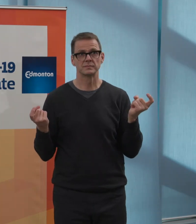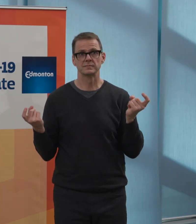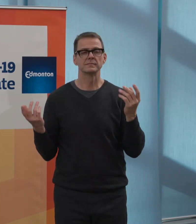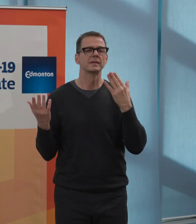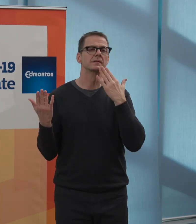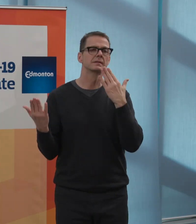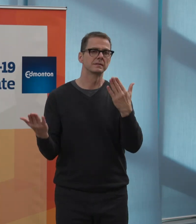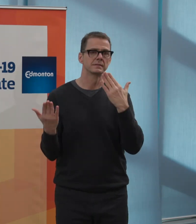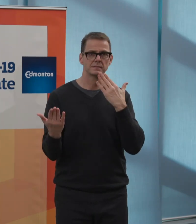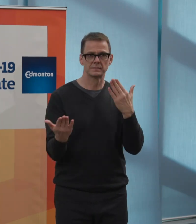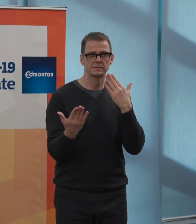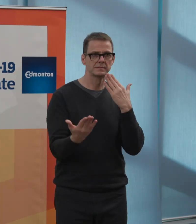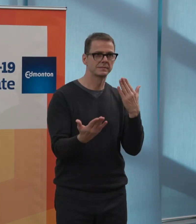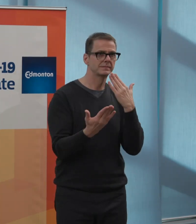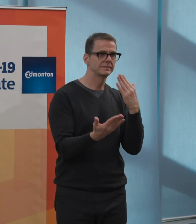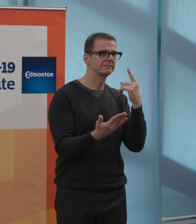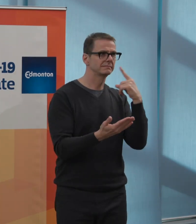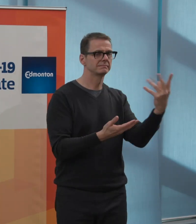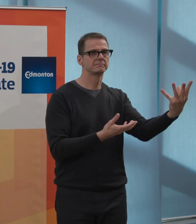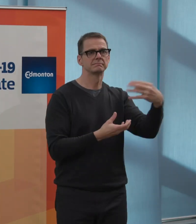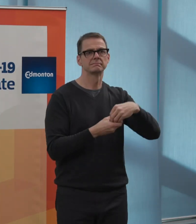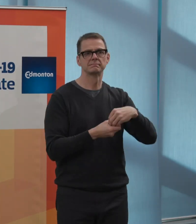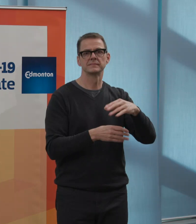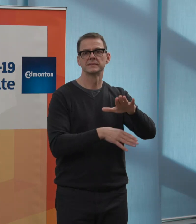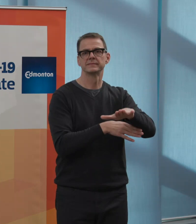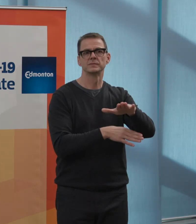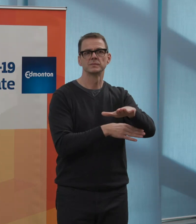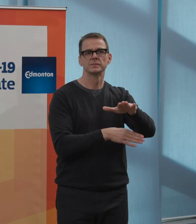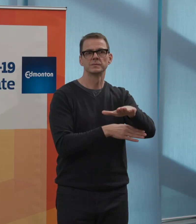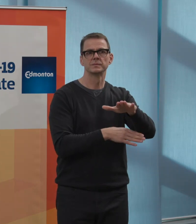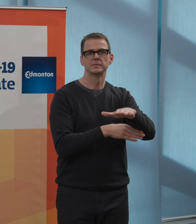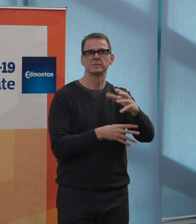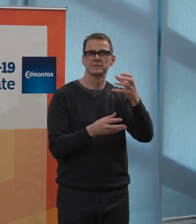here this afternoon we'll be gathering again after council the mayor will be